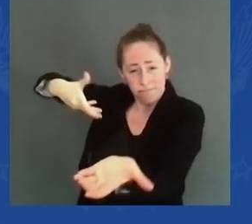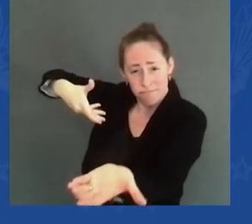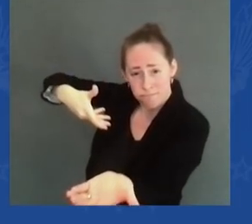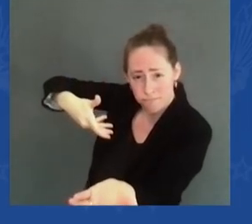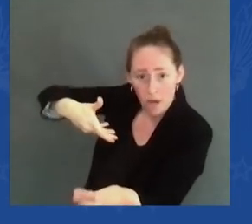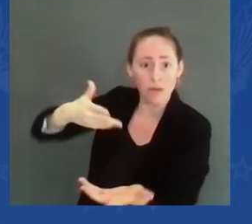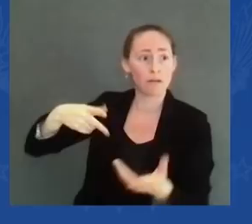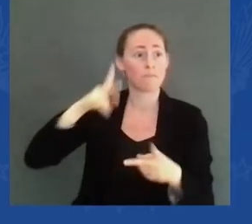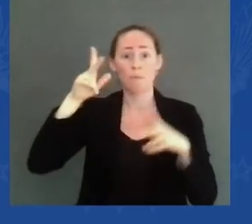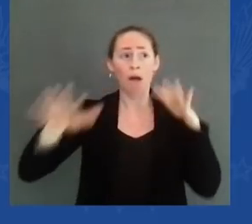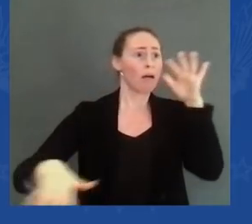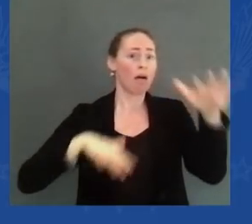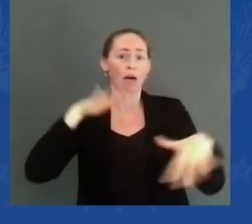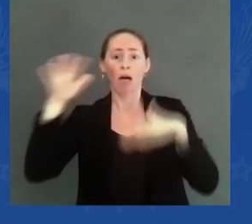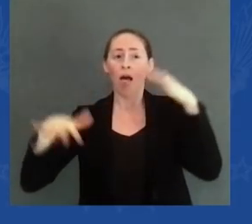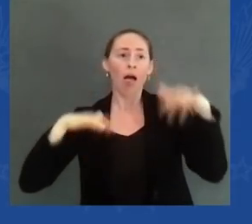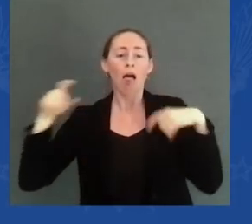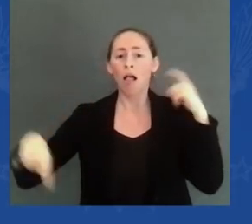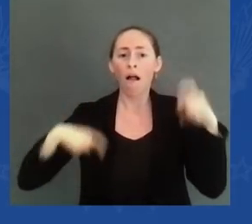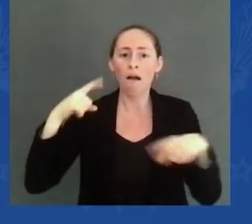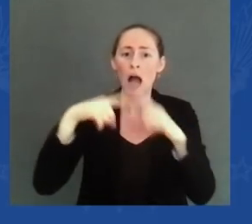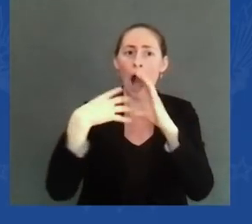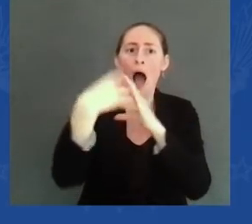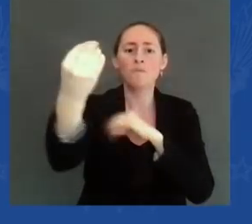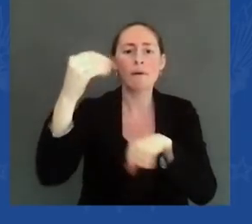a place of safety and refuge became a coffin.